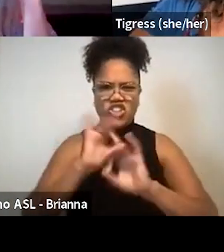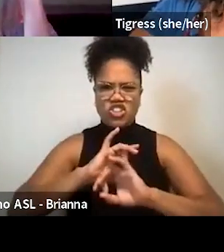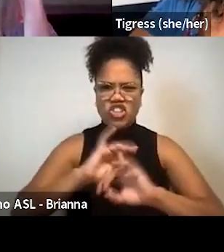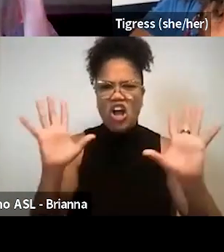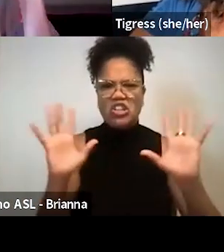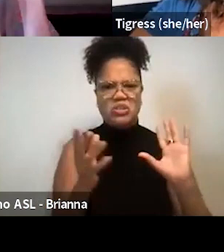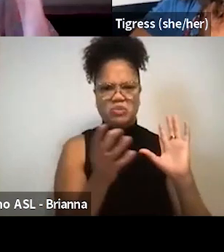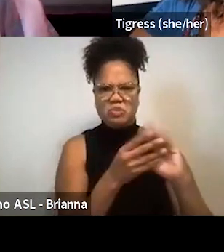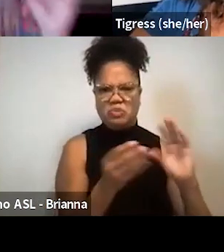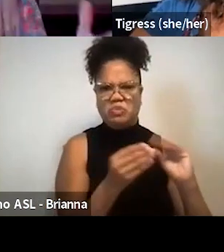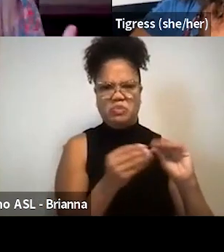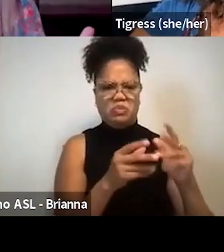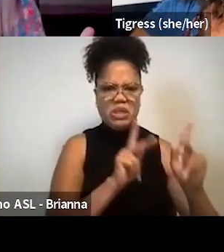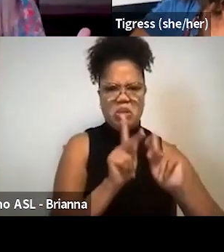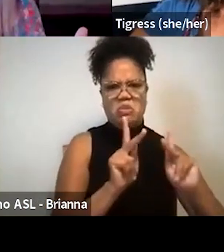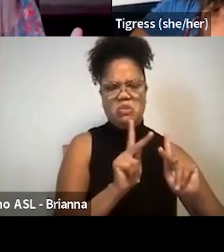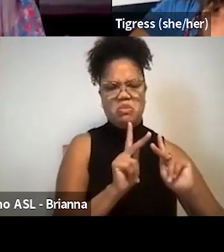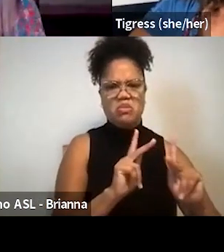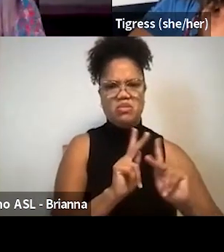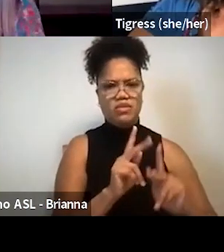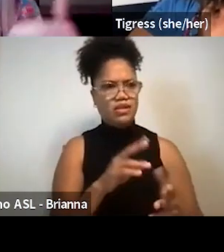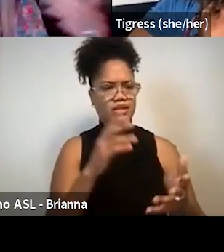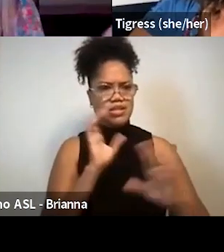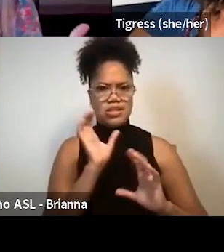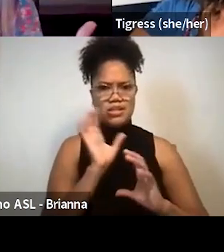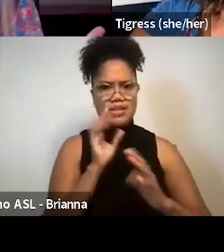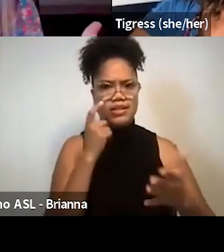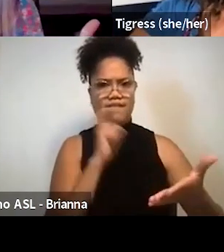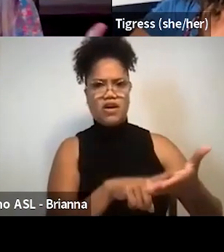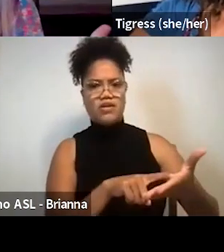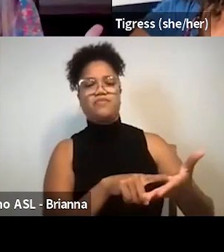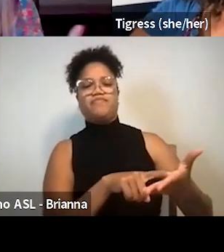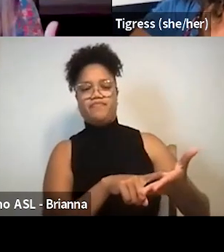you know, perpetuating these negative stereotypes and perpetuating this discrimination